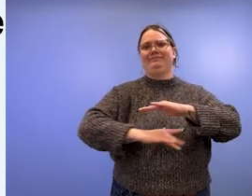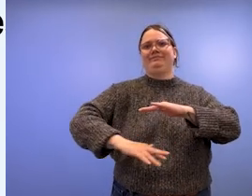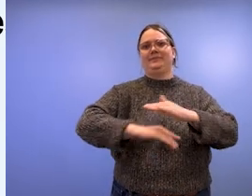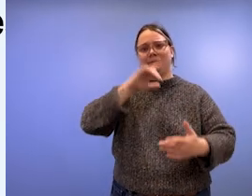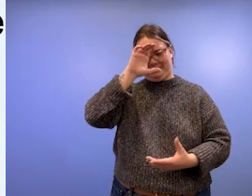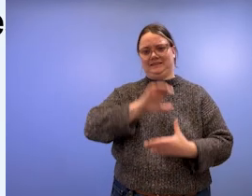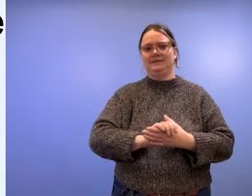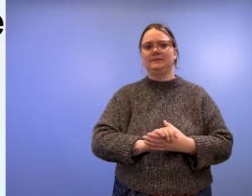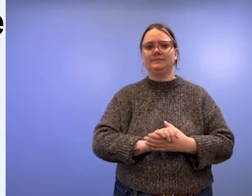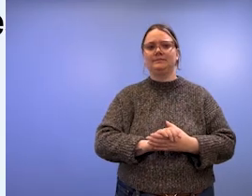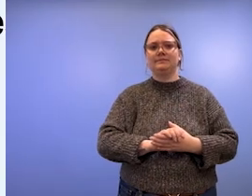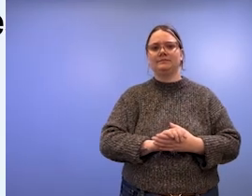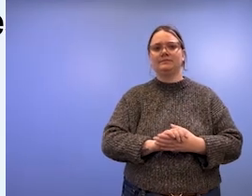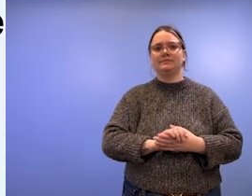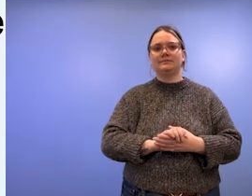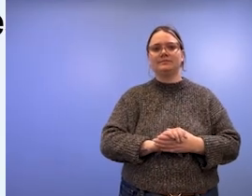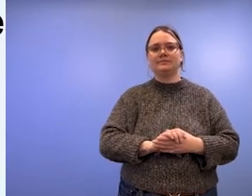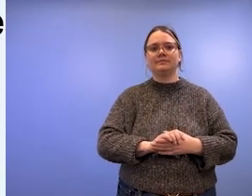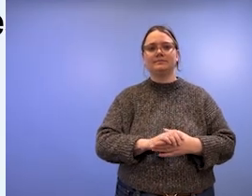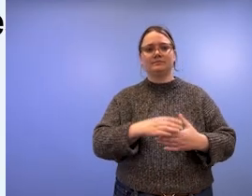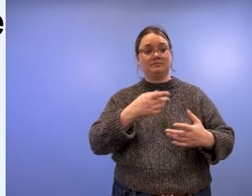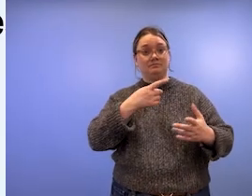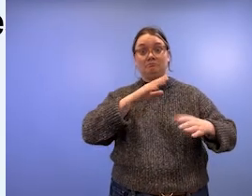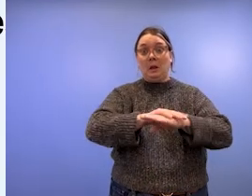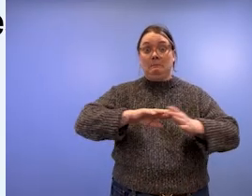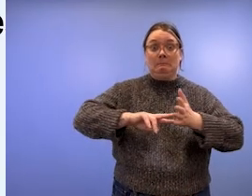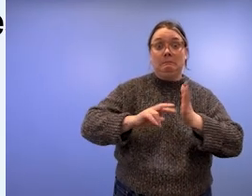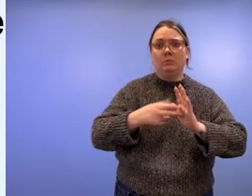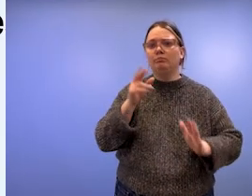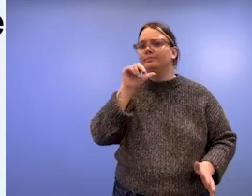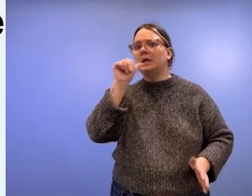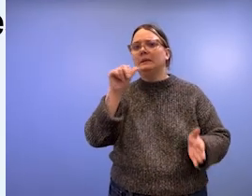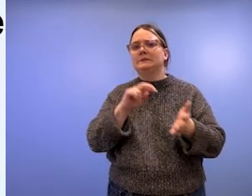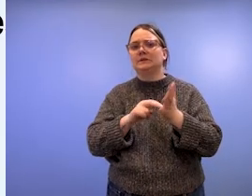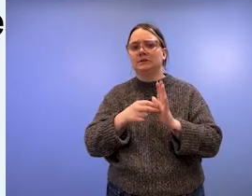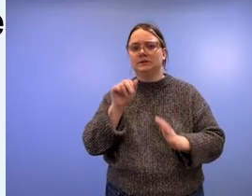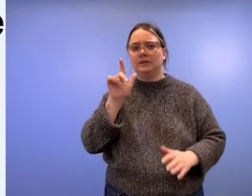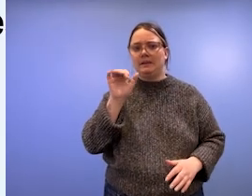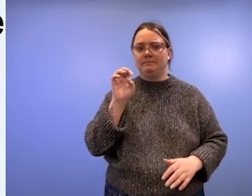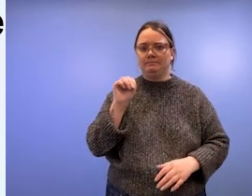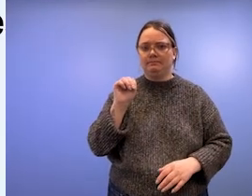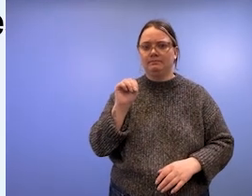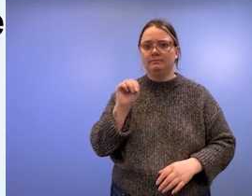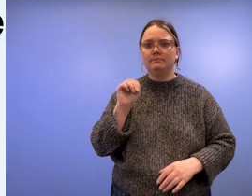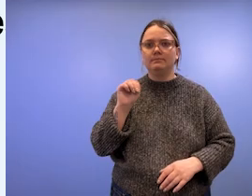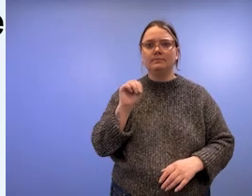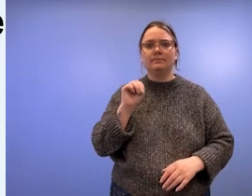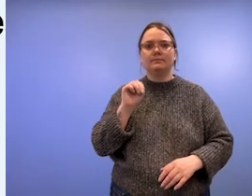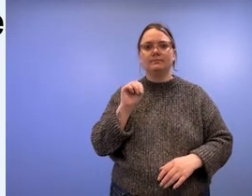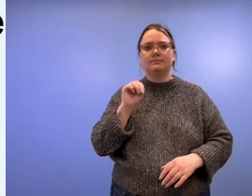systems. So an example of this is ableism. And whether intentional or unintentional,